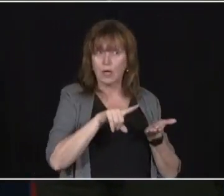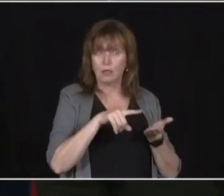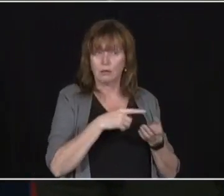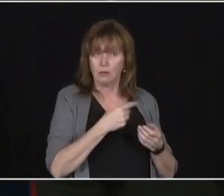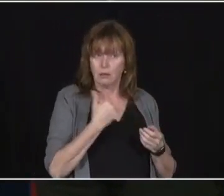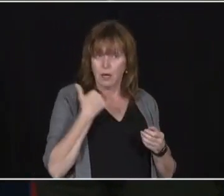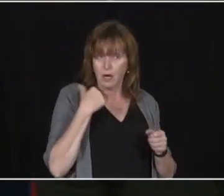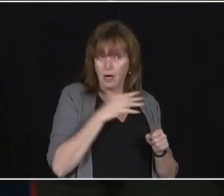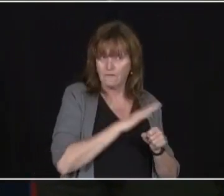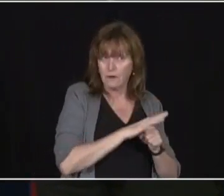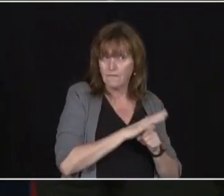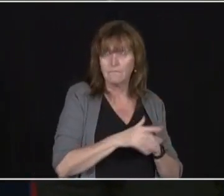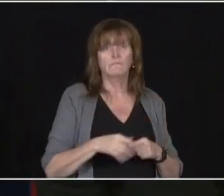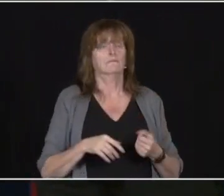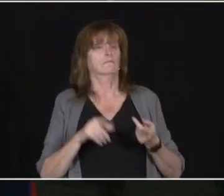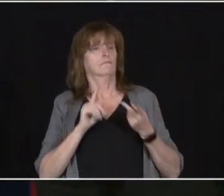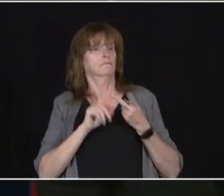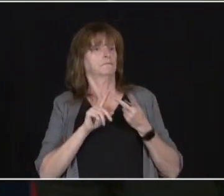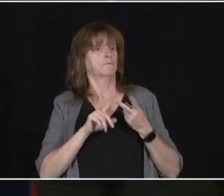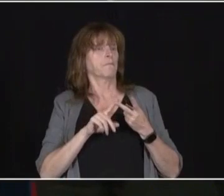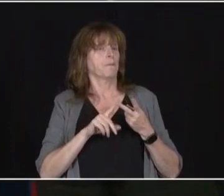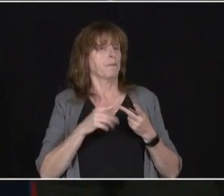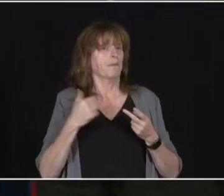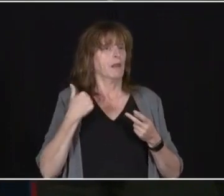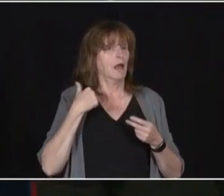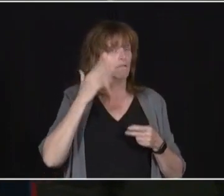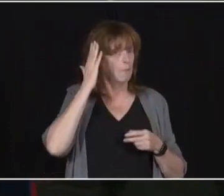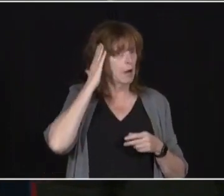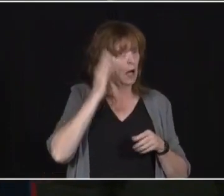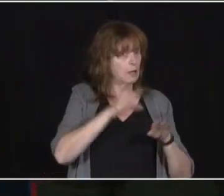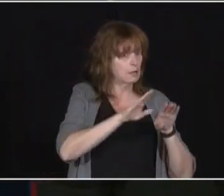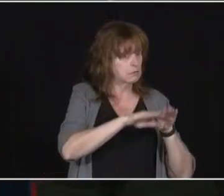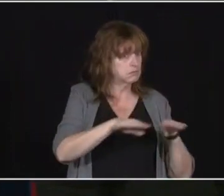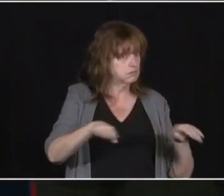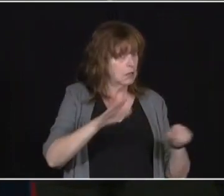that they have 15% additional capacity in case there's a surge in COVID-19 cases.